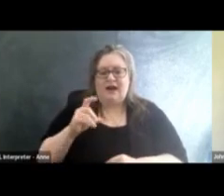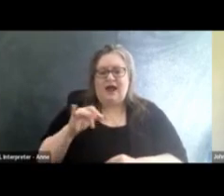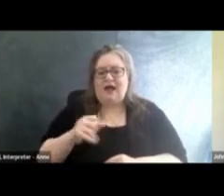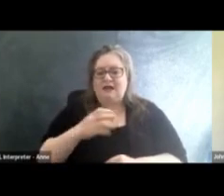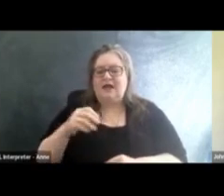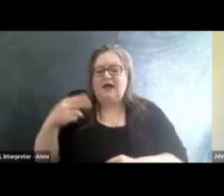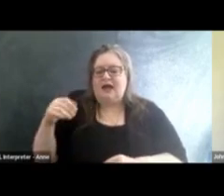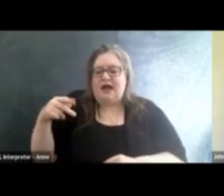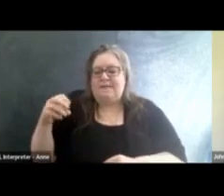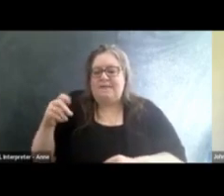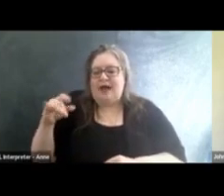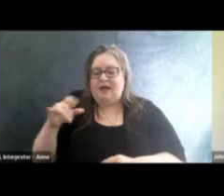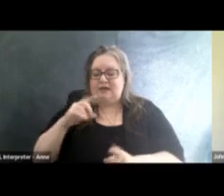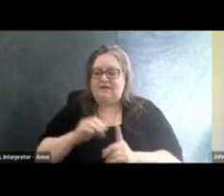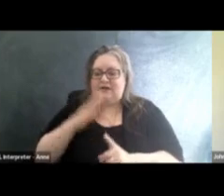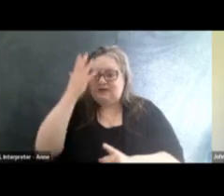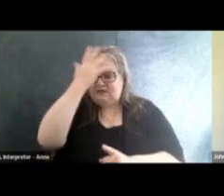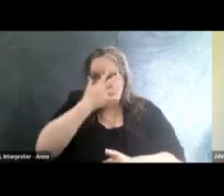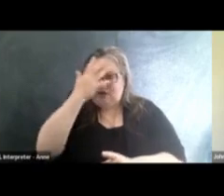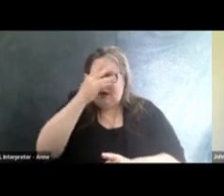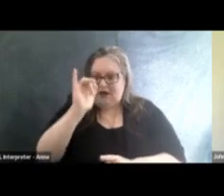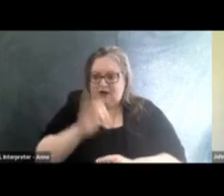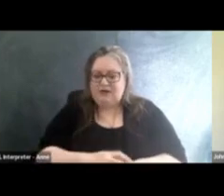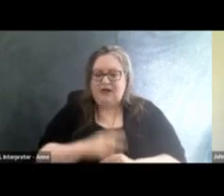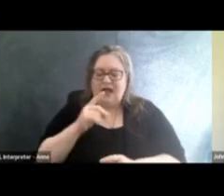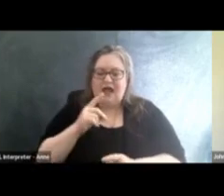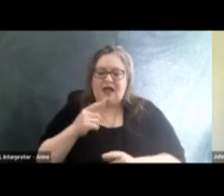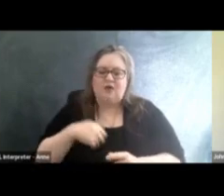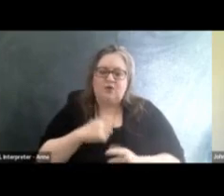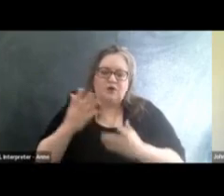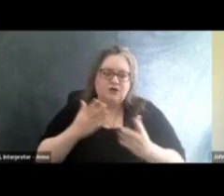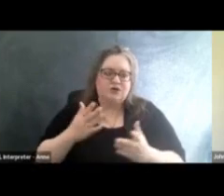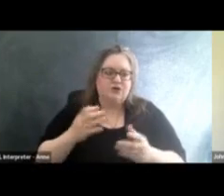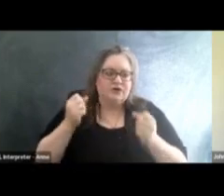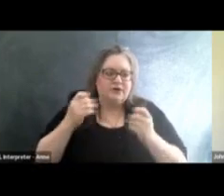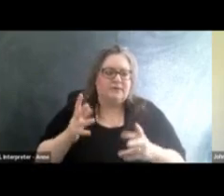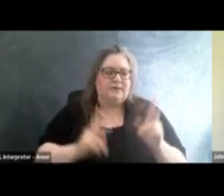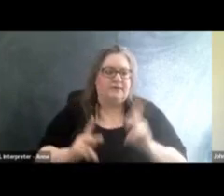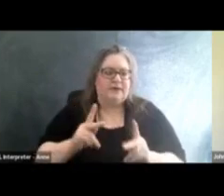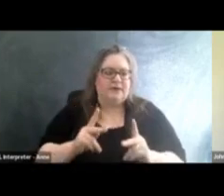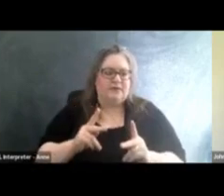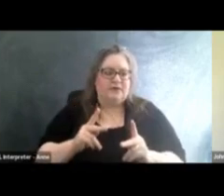frontal areas, and we're serving a number of populate populations who have potentially have